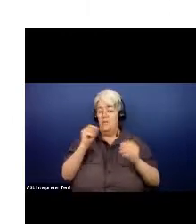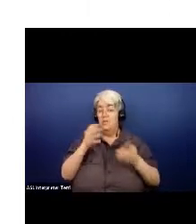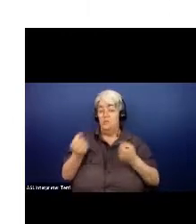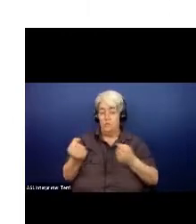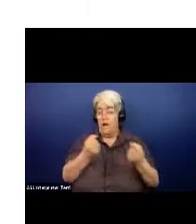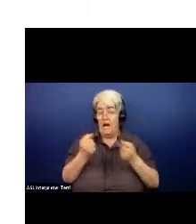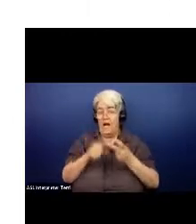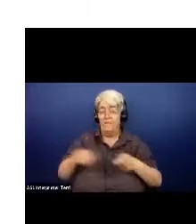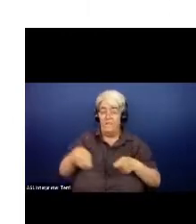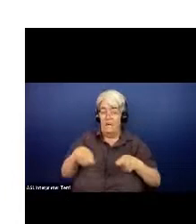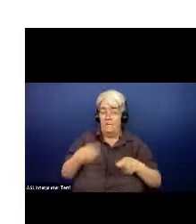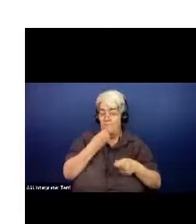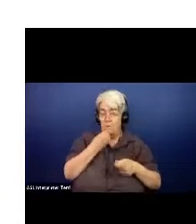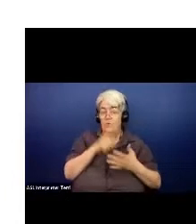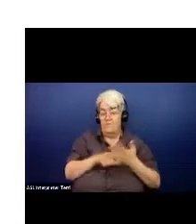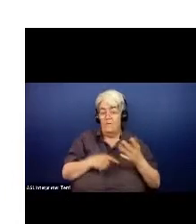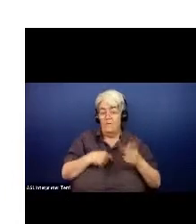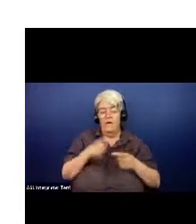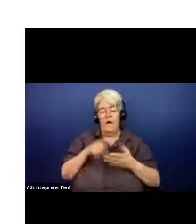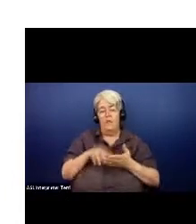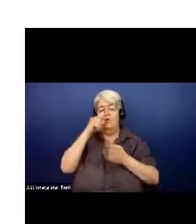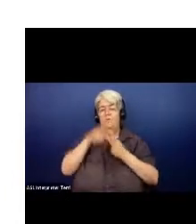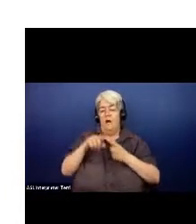the brain trauma group in 2009.